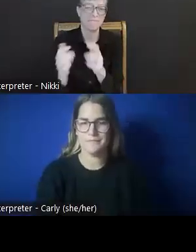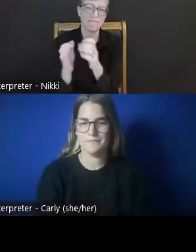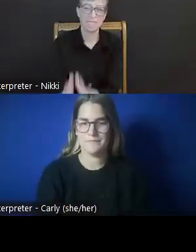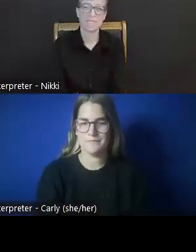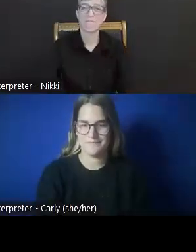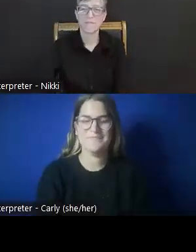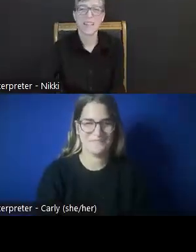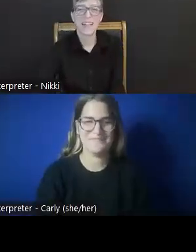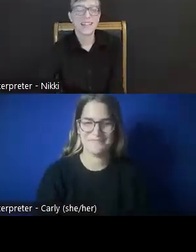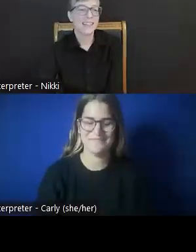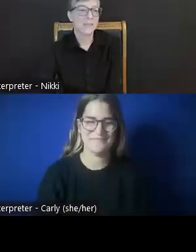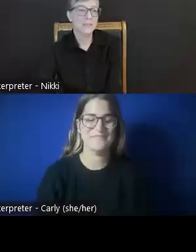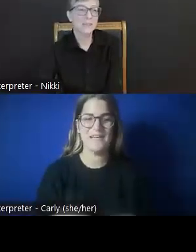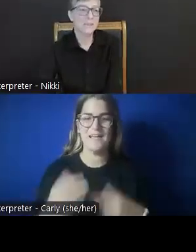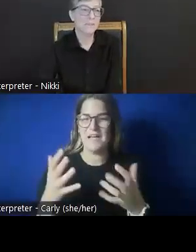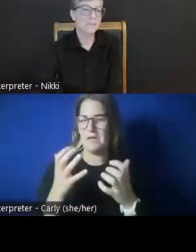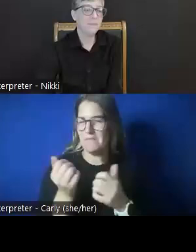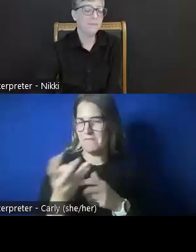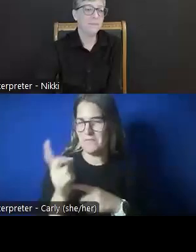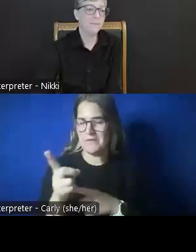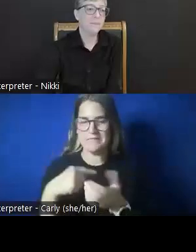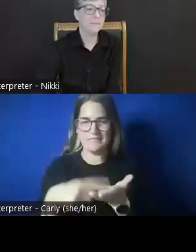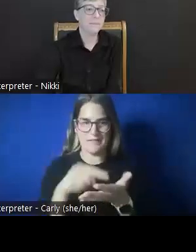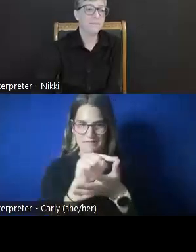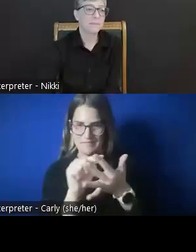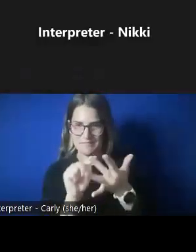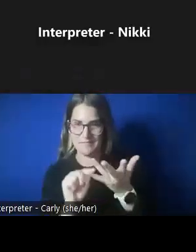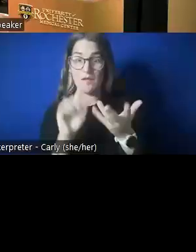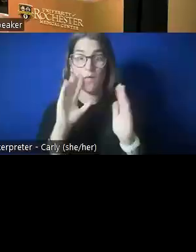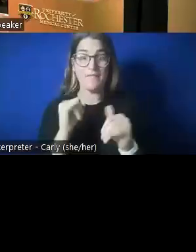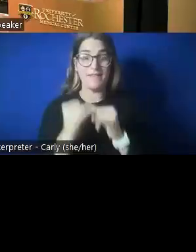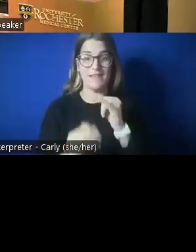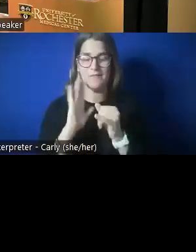have left enough time for kind of some questions and discussion um so as I mentioned earlier we